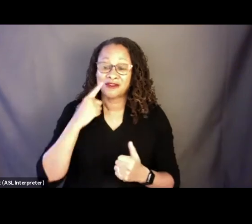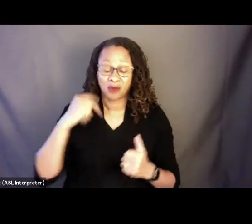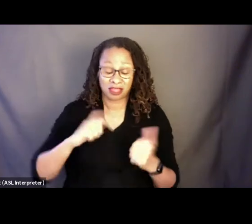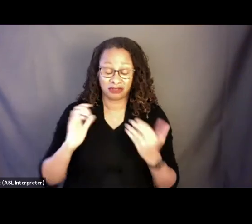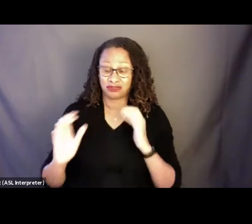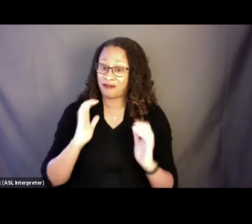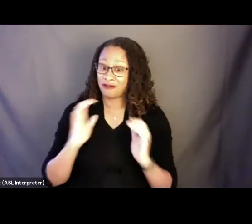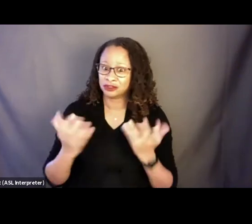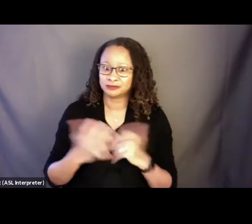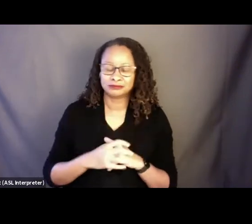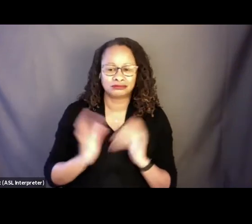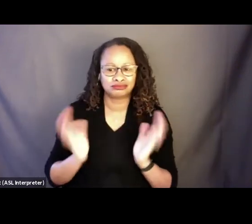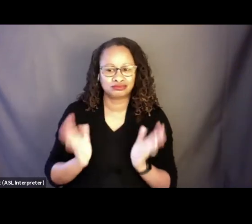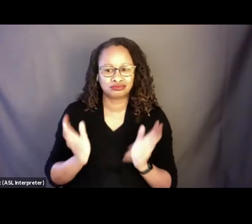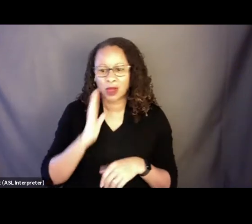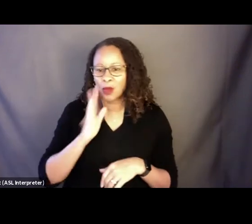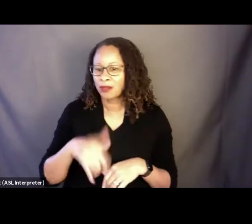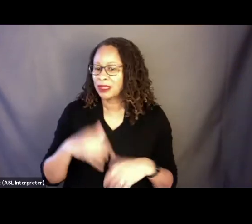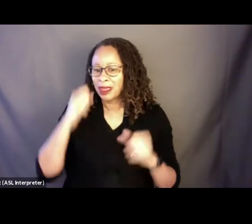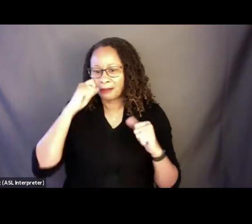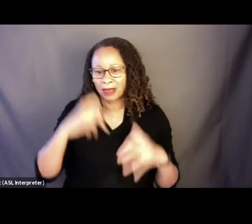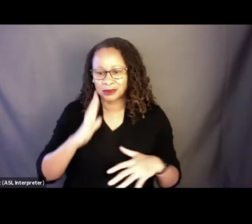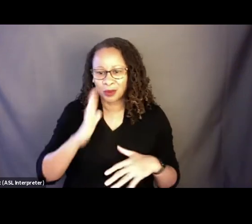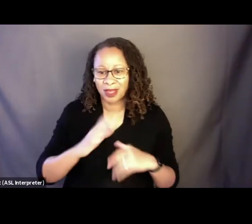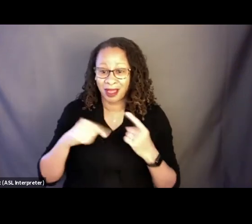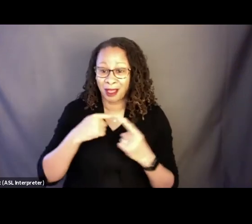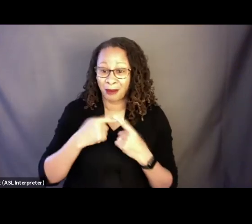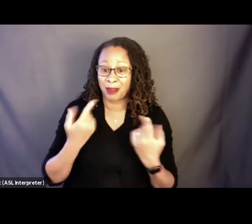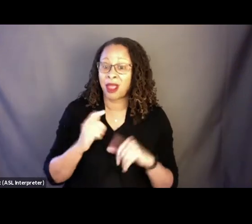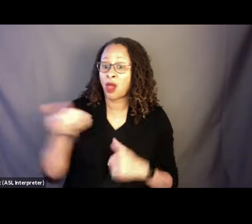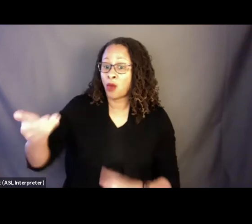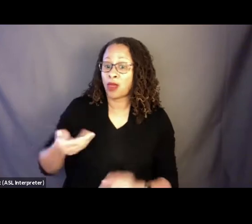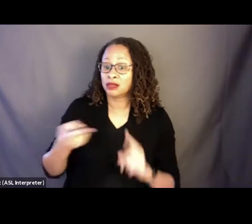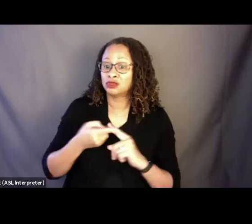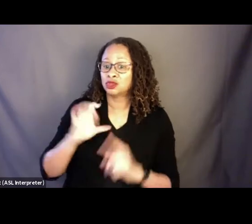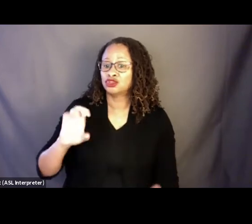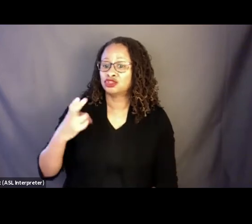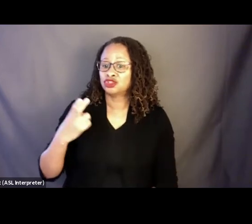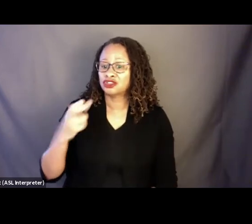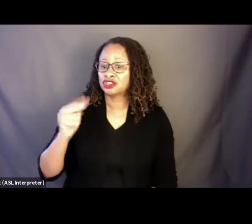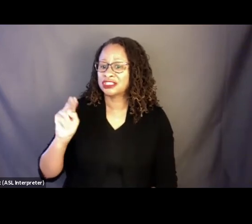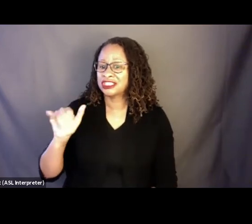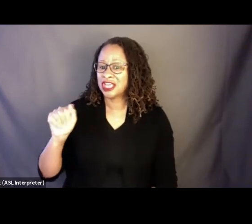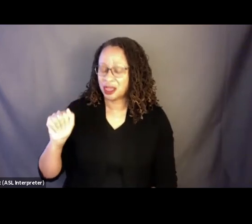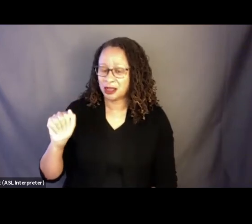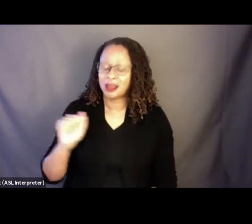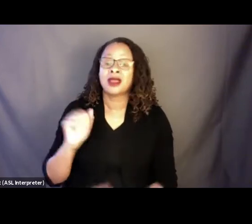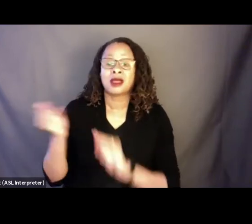which I'm sure is going to be amazing, around Welcome to Chechnya, moderated by Indie Wire's Jude Dry.